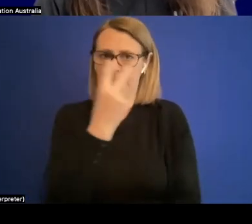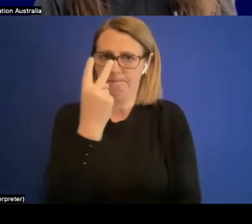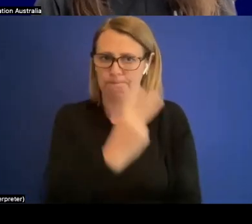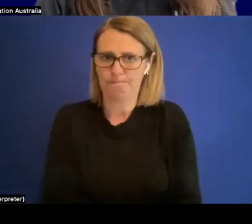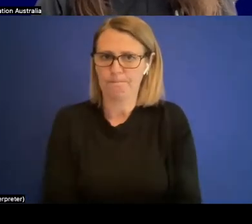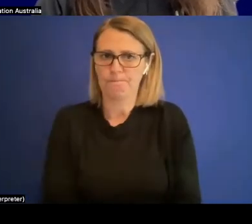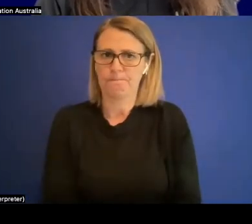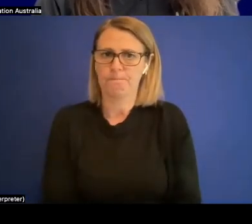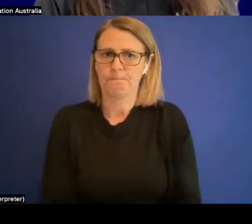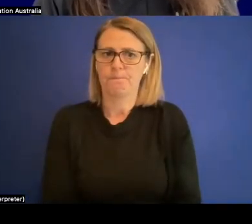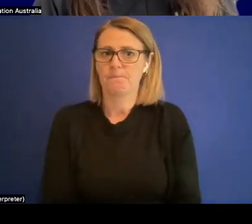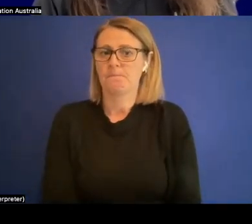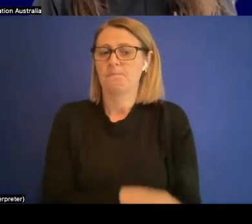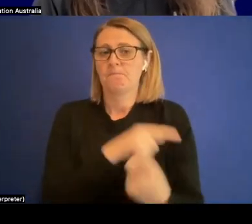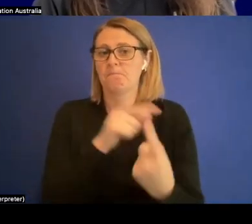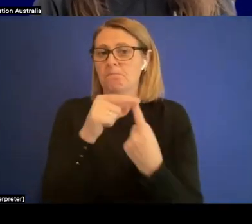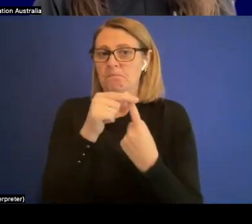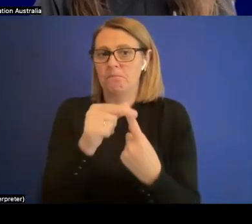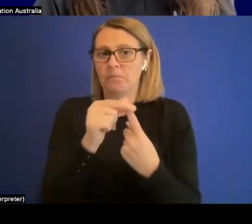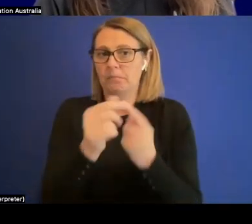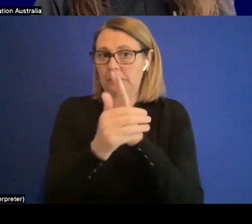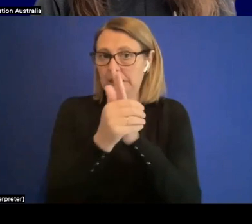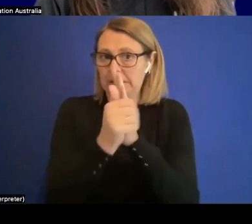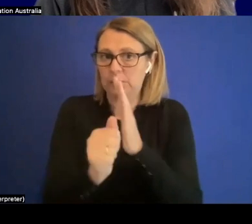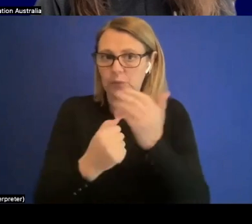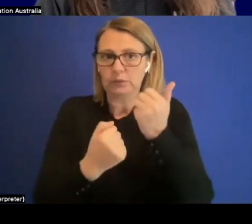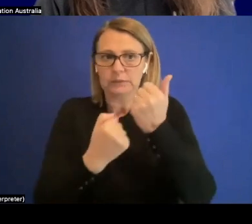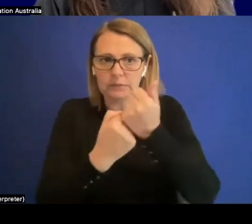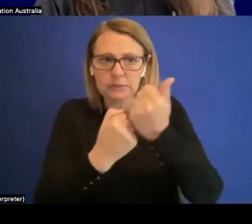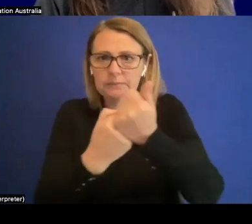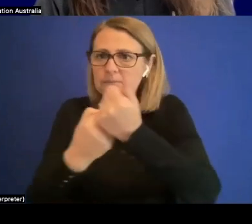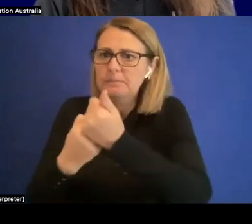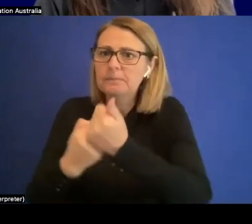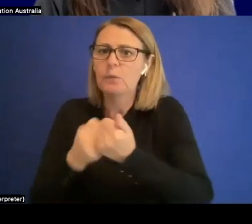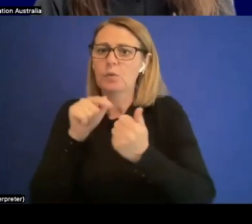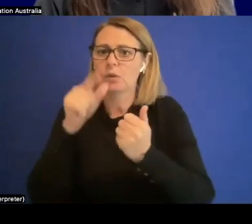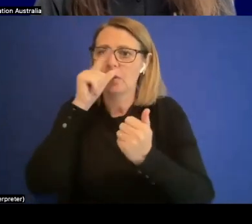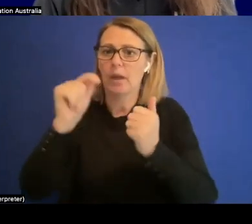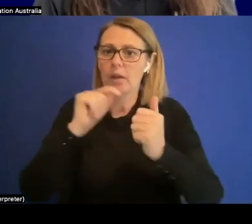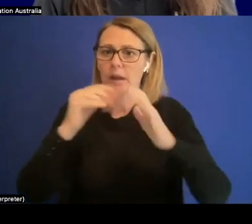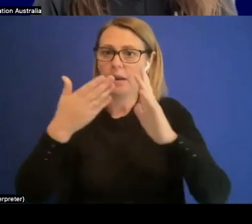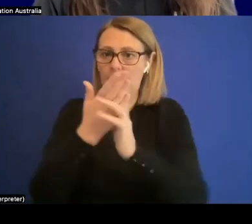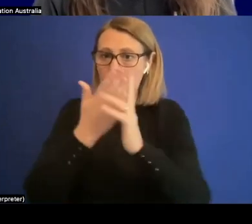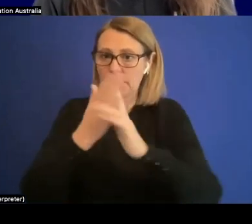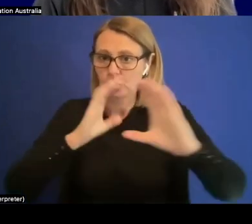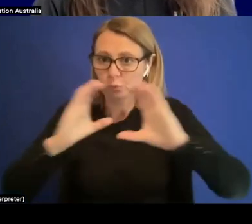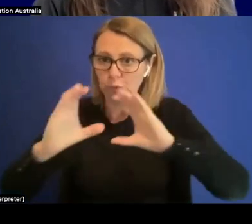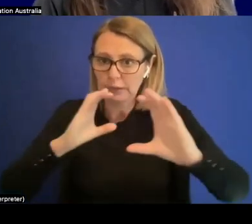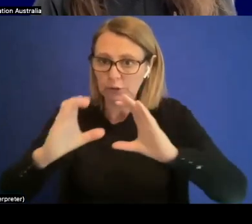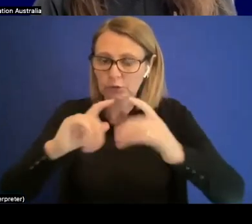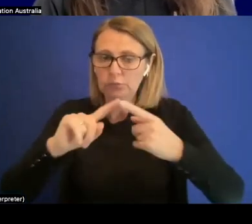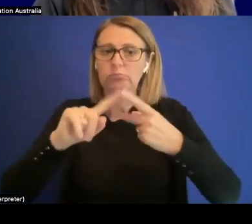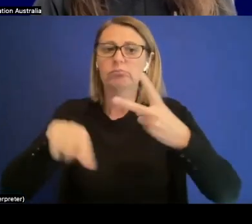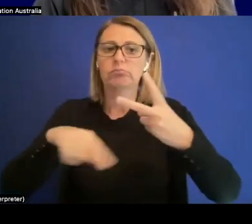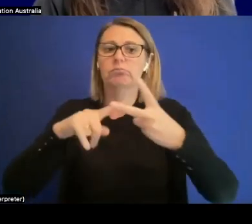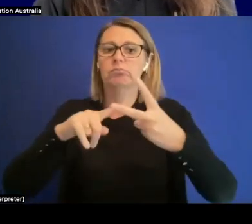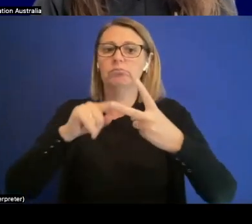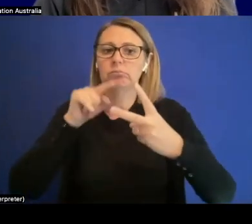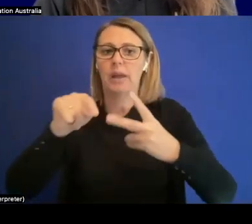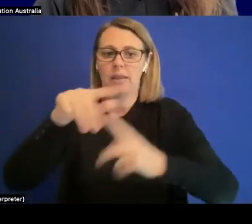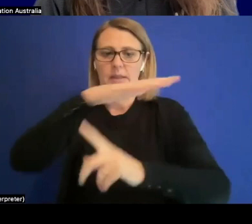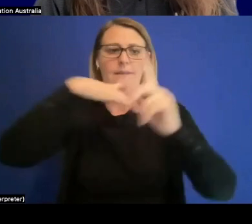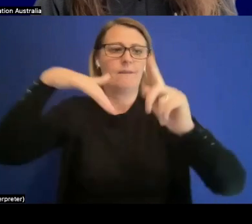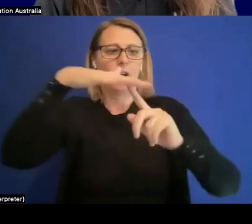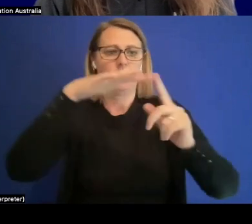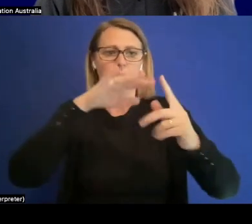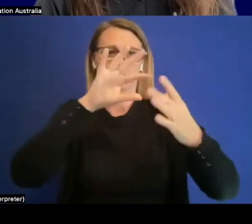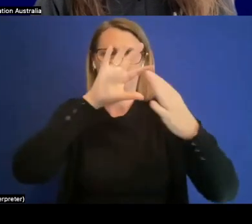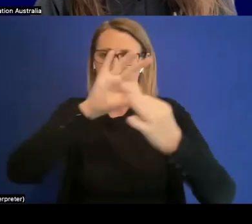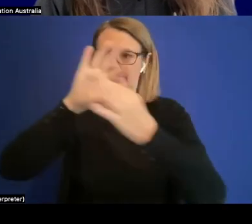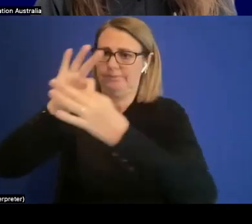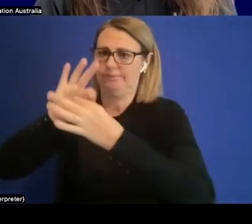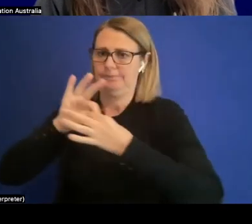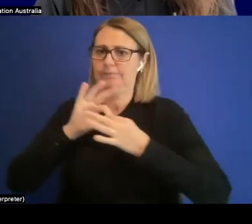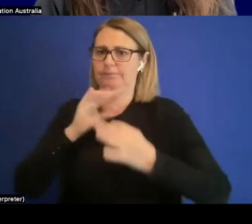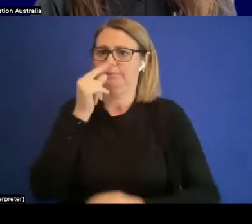and, in particular, skills to help them access communication and the environment. So, to be able